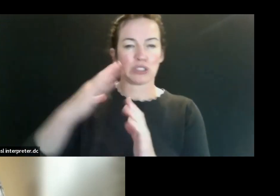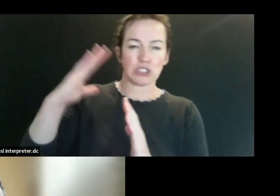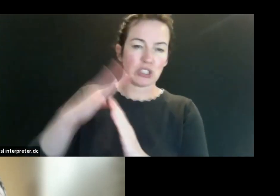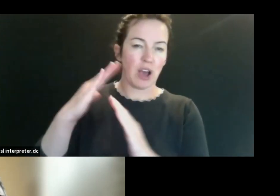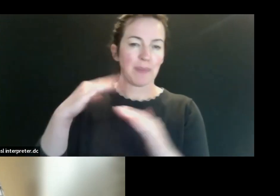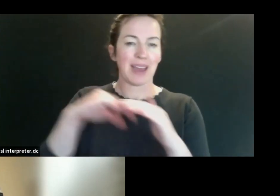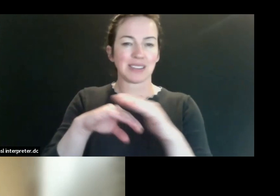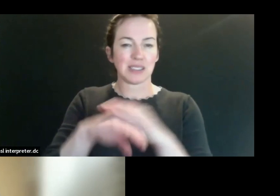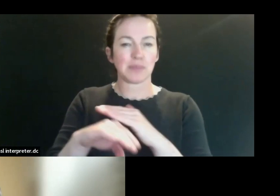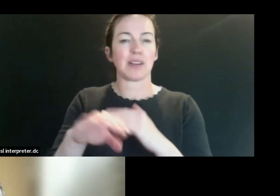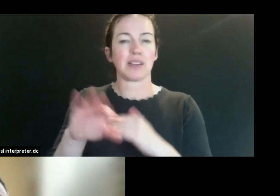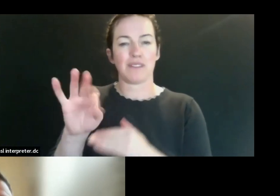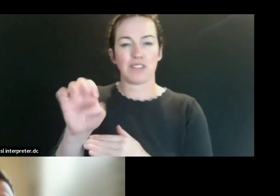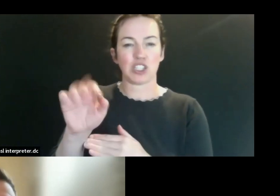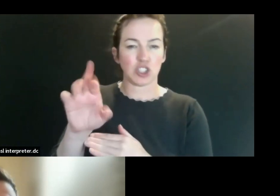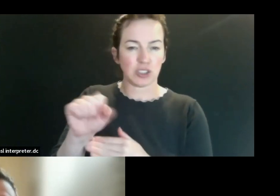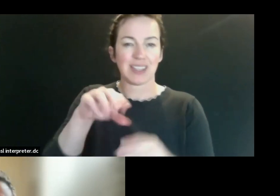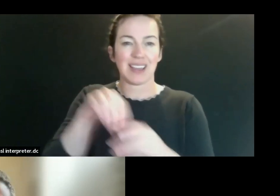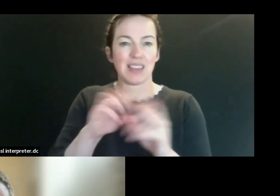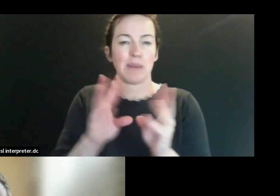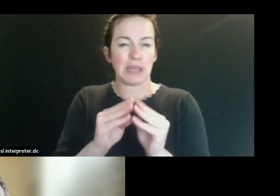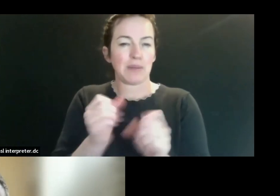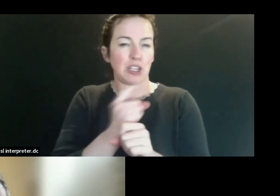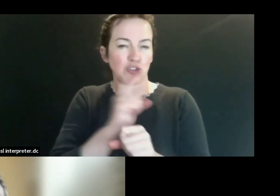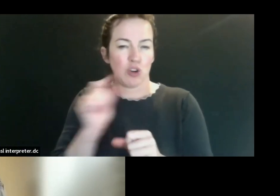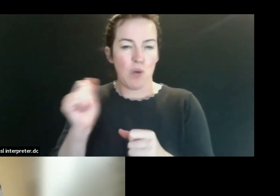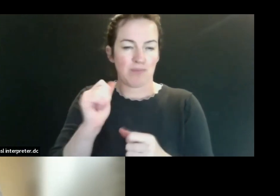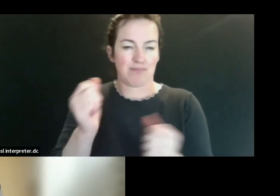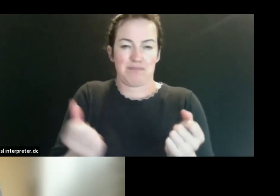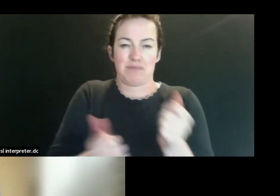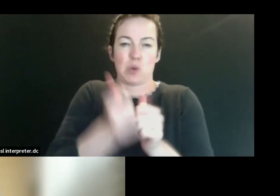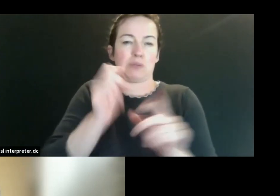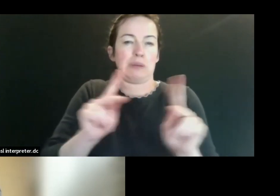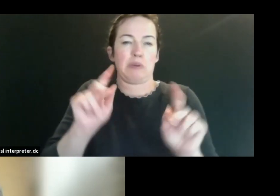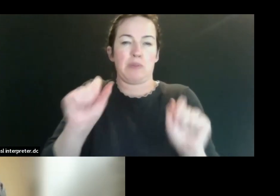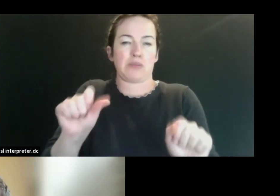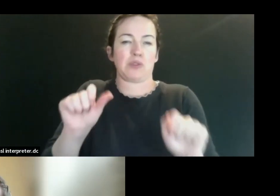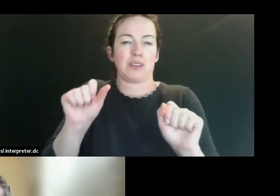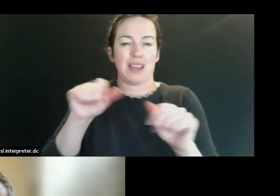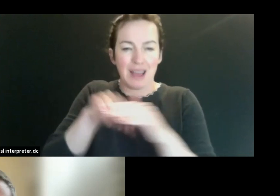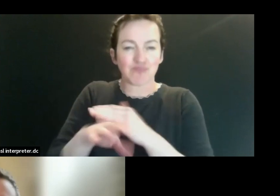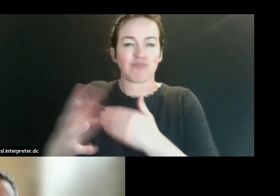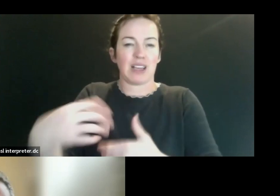features in our meetings so they’re as inclusive as possible. But I also have to acknowledge